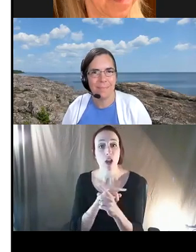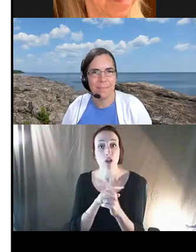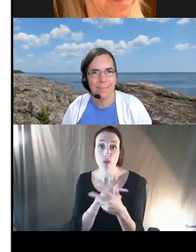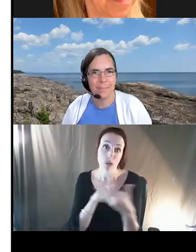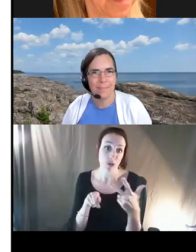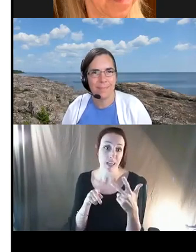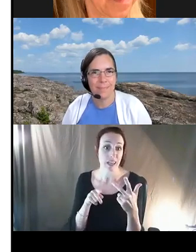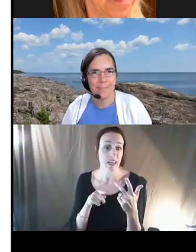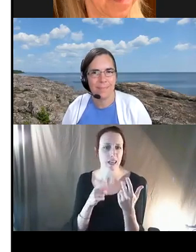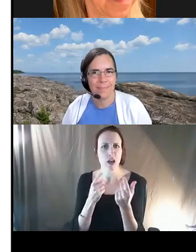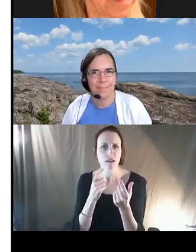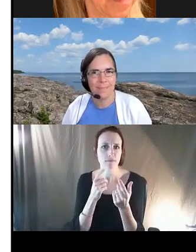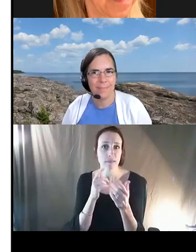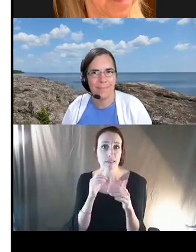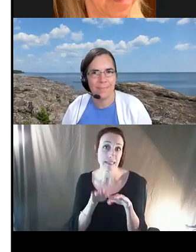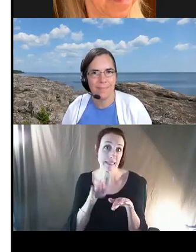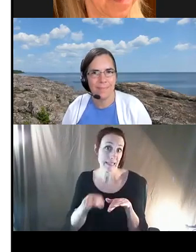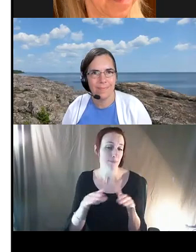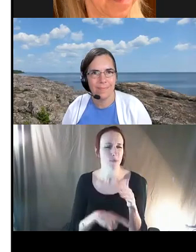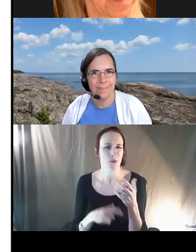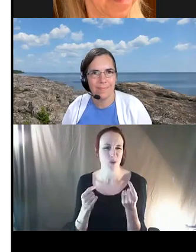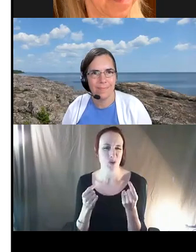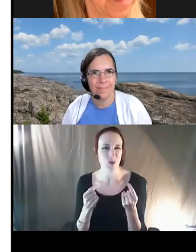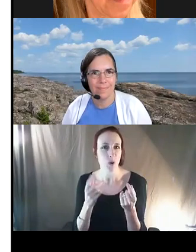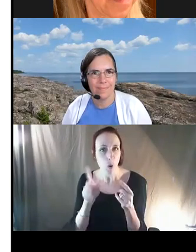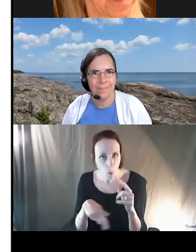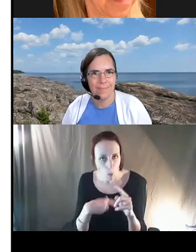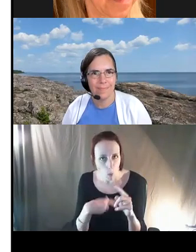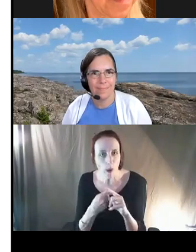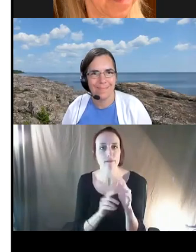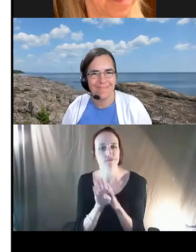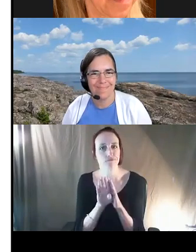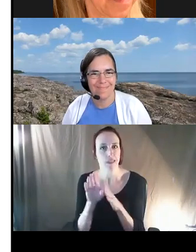while writing content that will be more inclusive.